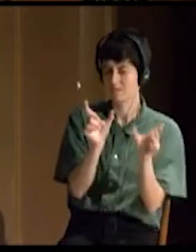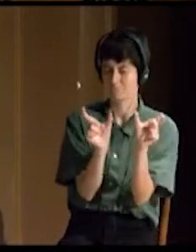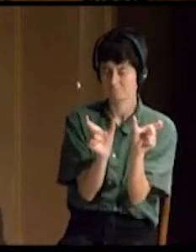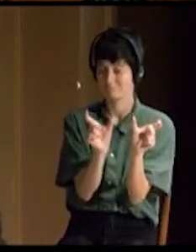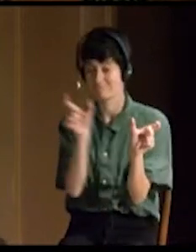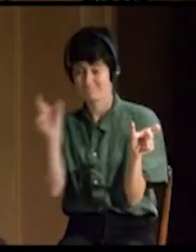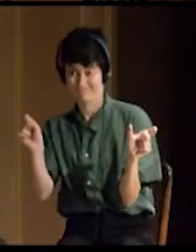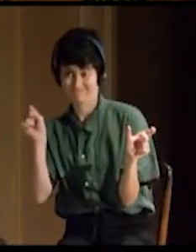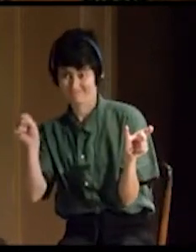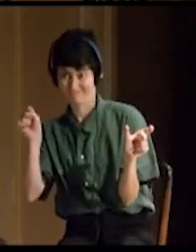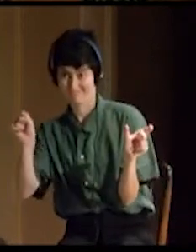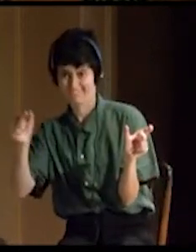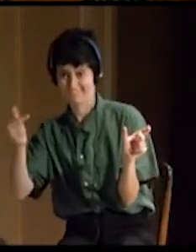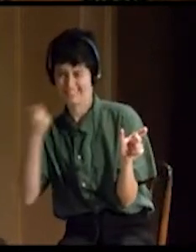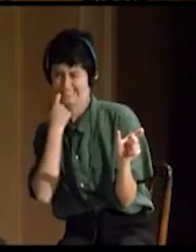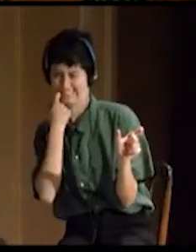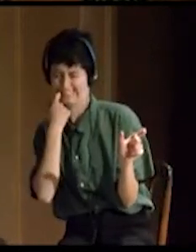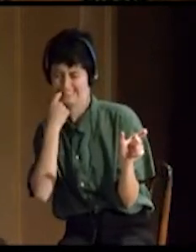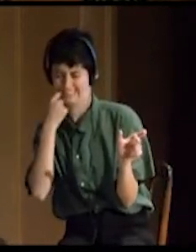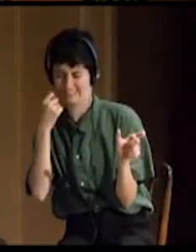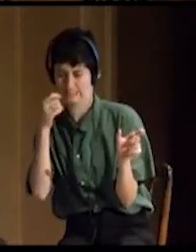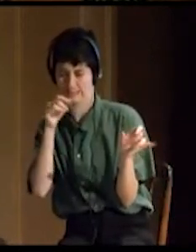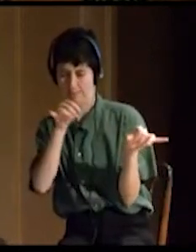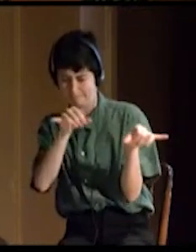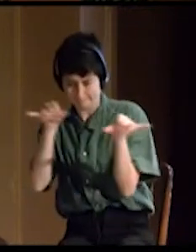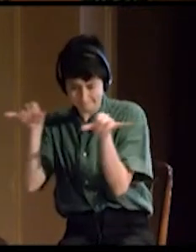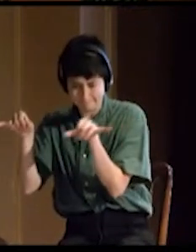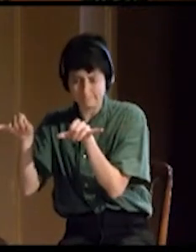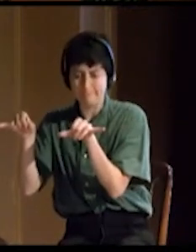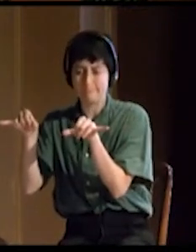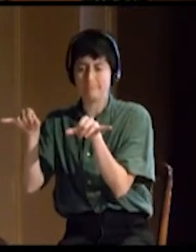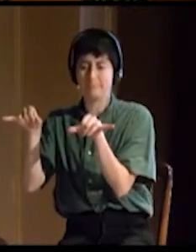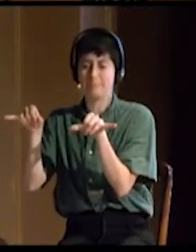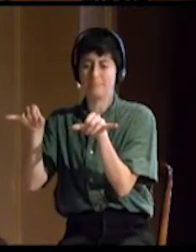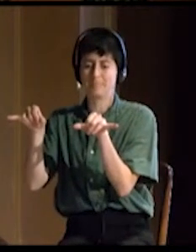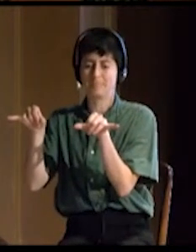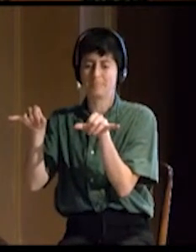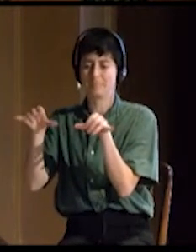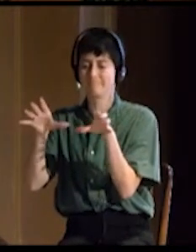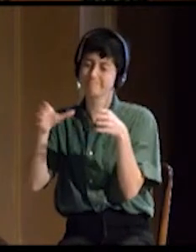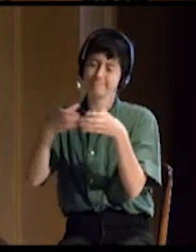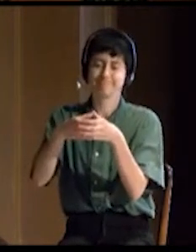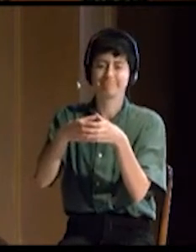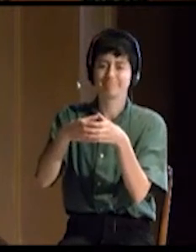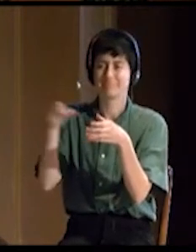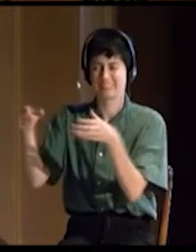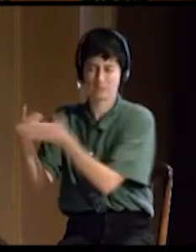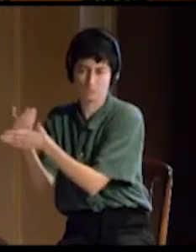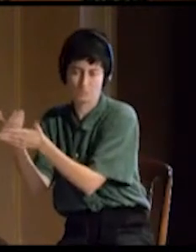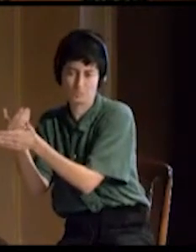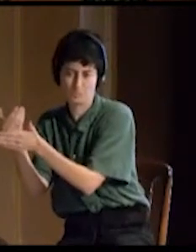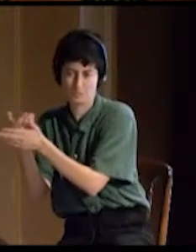to see the patterns of bacteria in this lichen ally. So in conclusion, I like to think